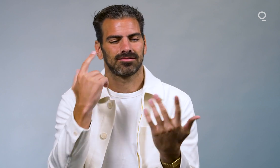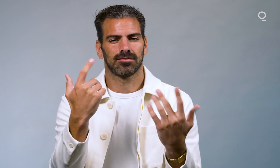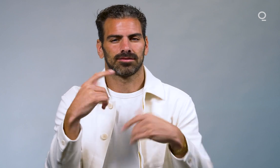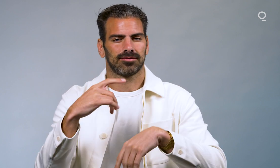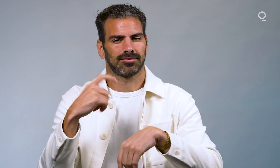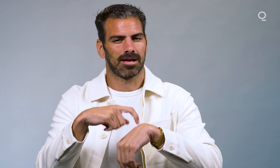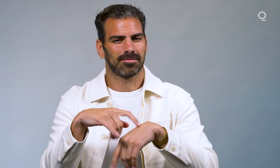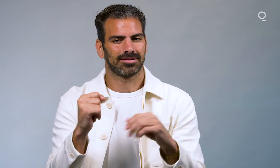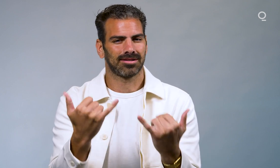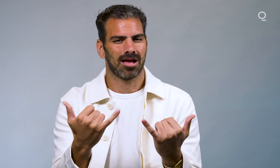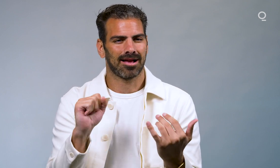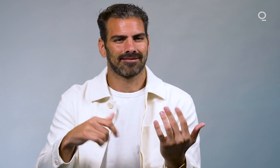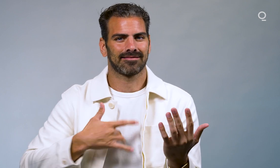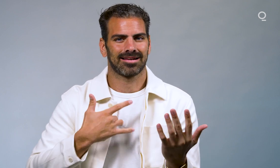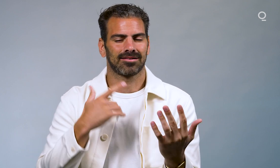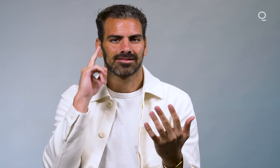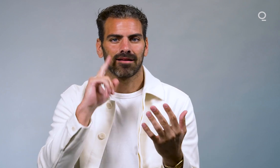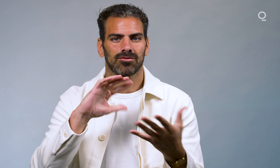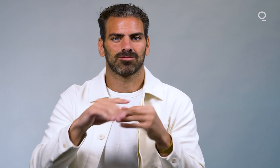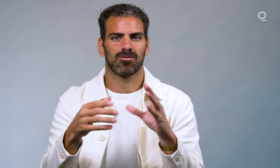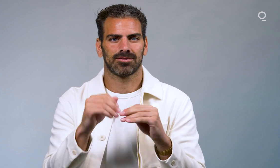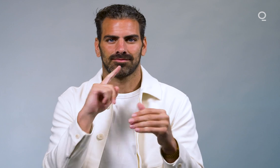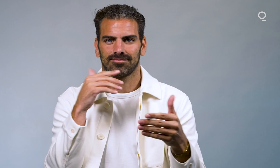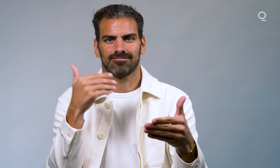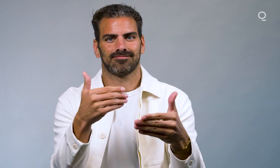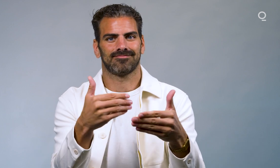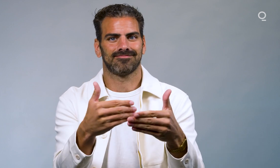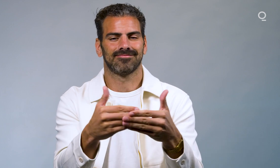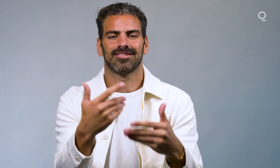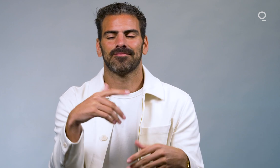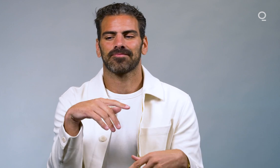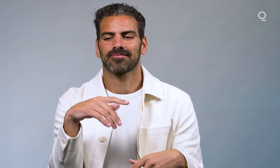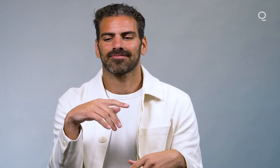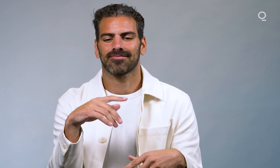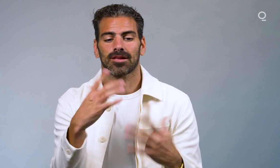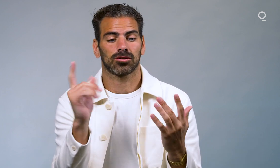And I think it shows that the time is now, it really feels that people, it really feels like people at home